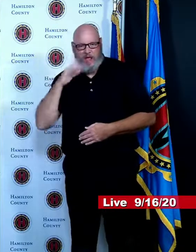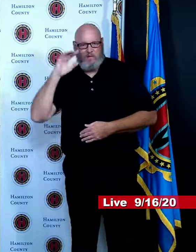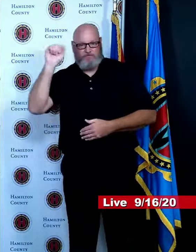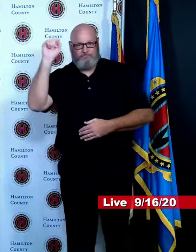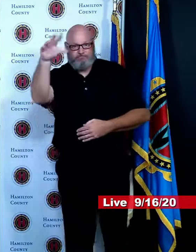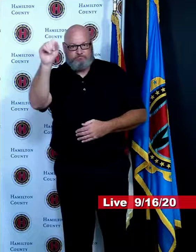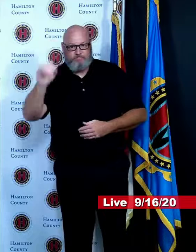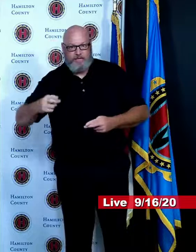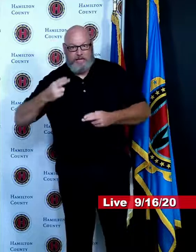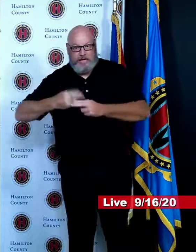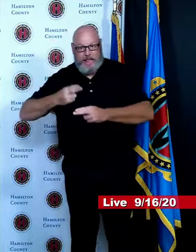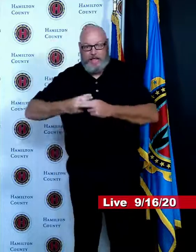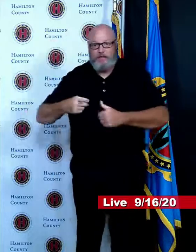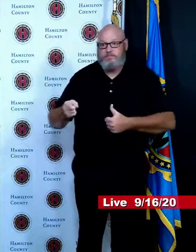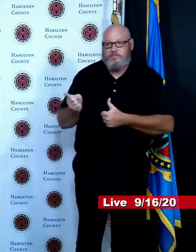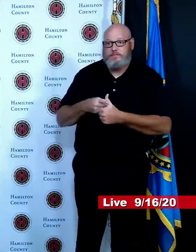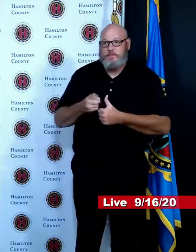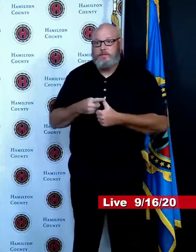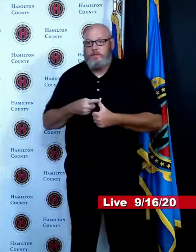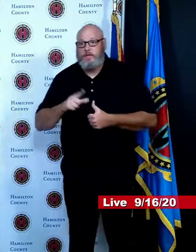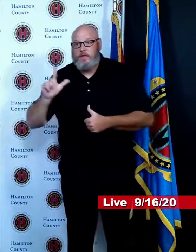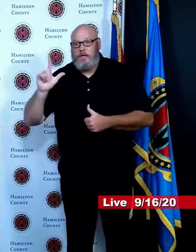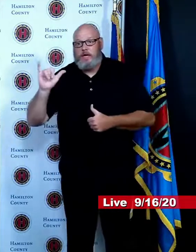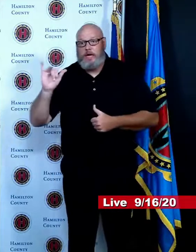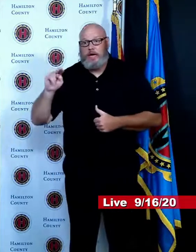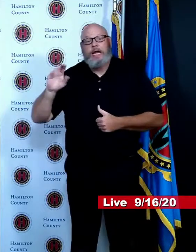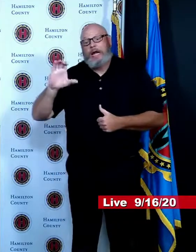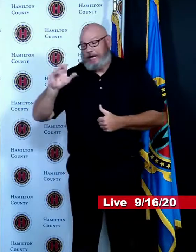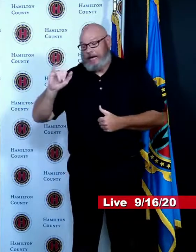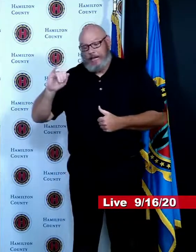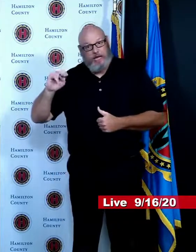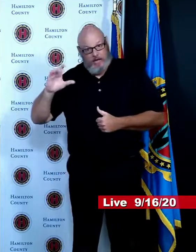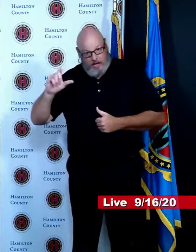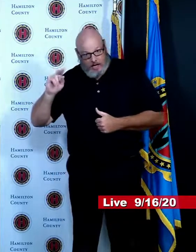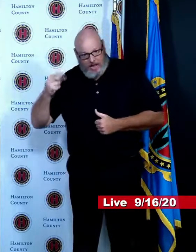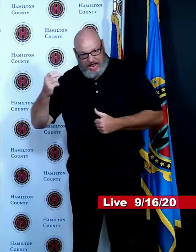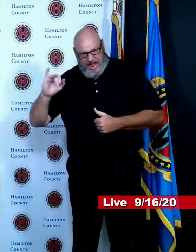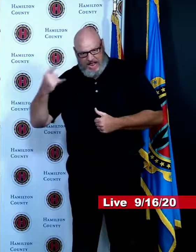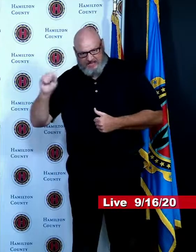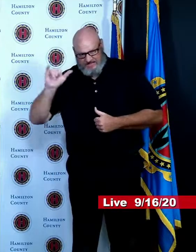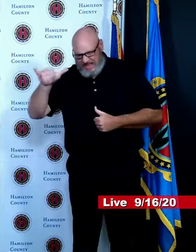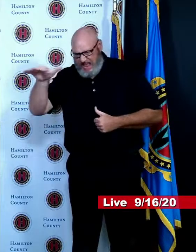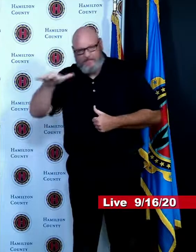Jay Lincoln Heights Lockland Arlington Heights as you can